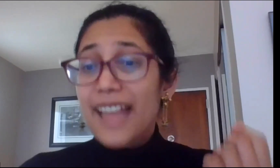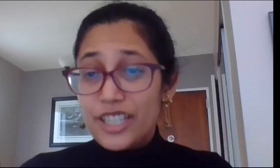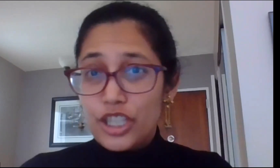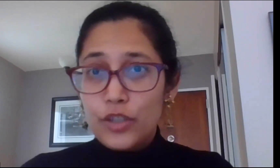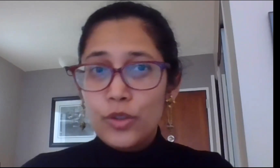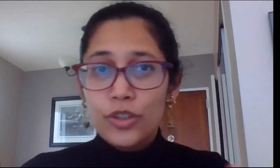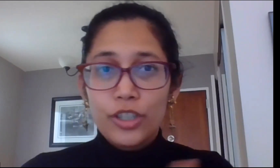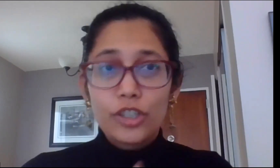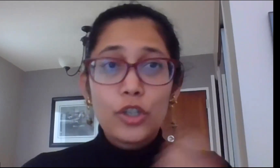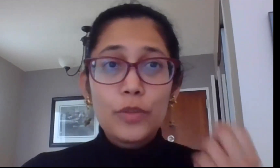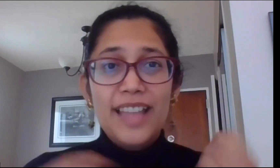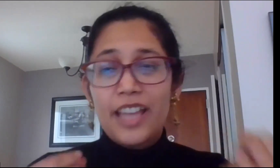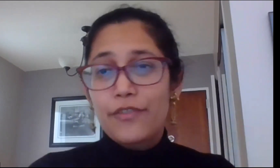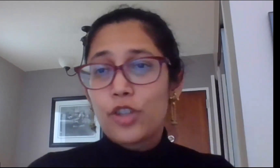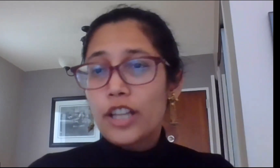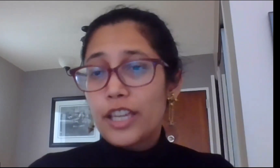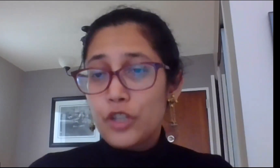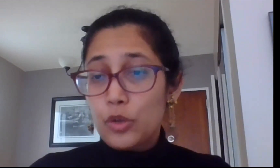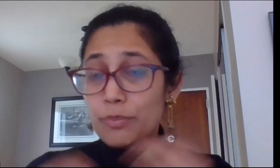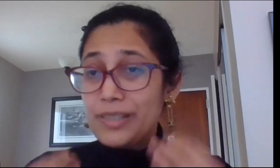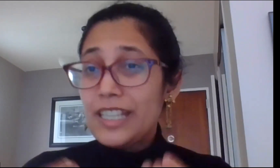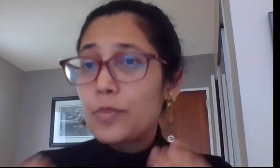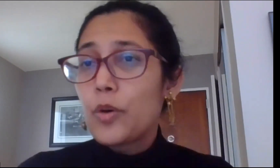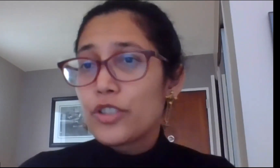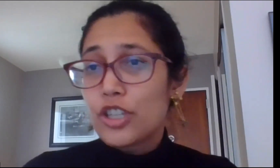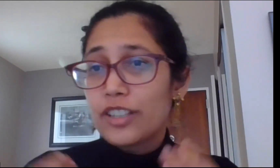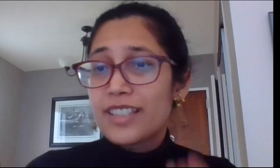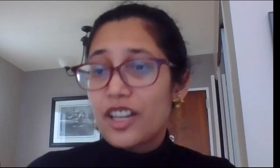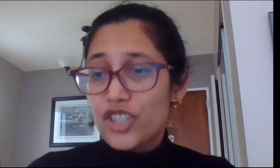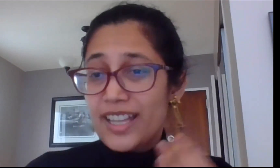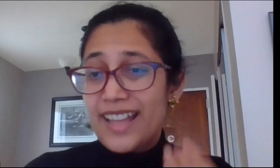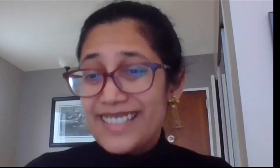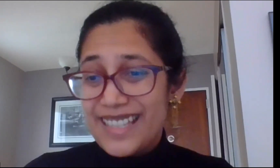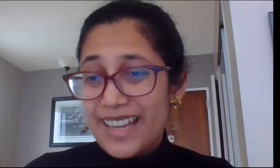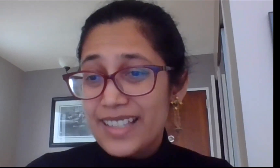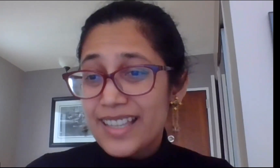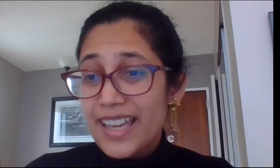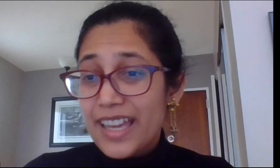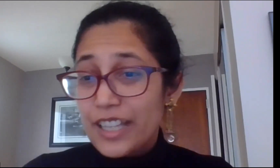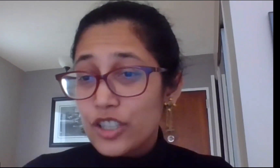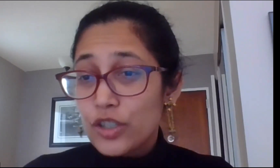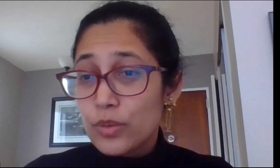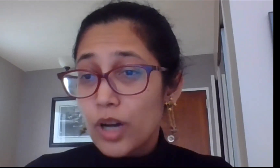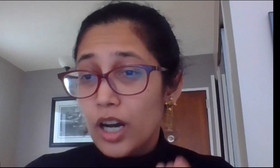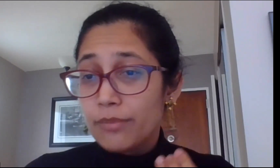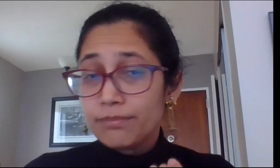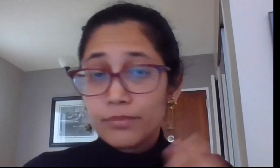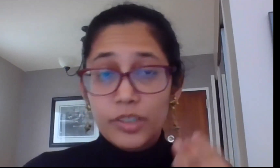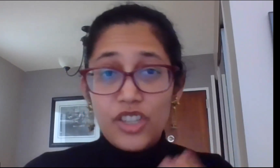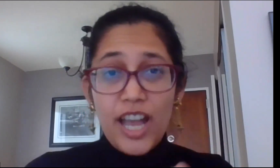Thank you. Groups that have not. If you could. Please, post to your discussion and ideas into the chat.